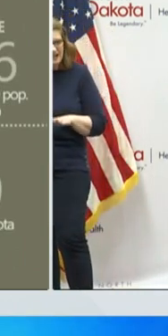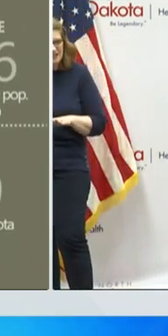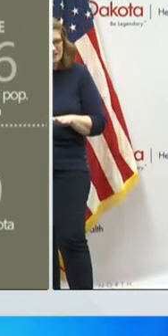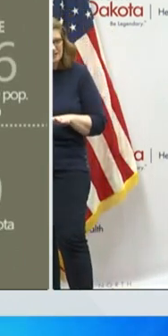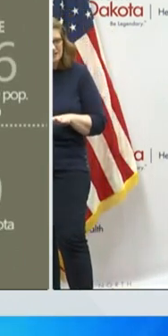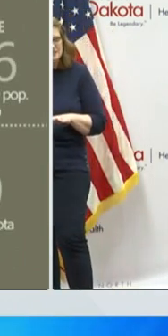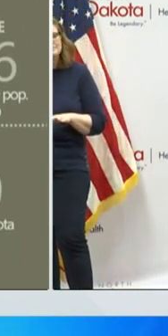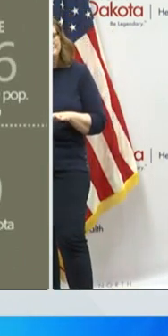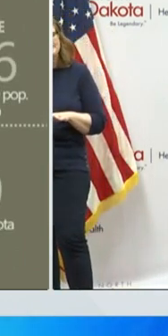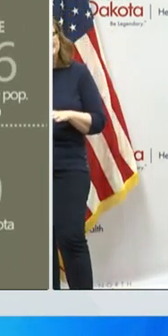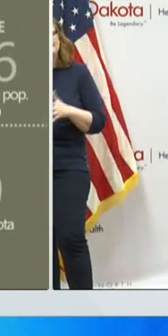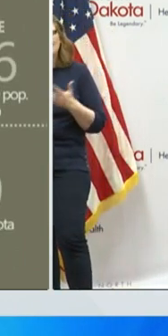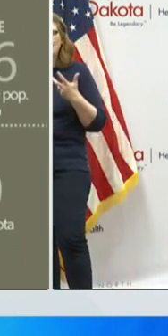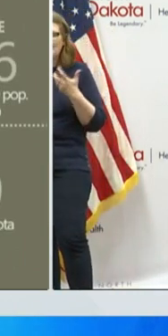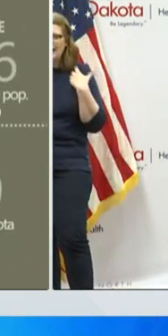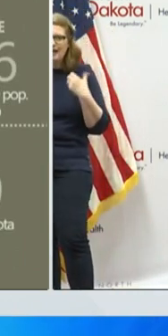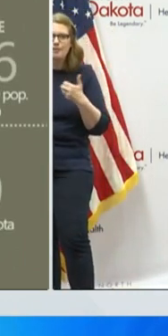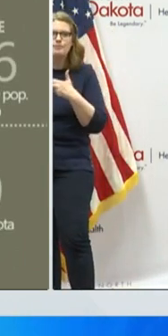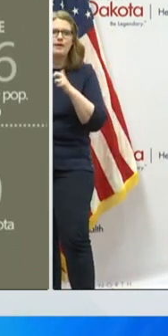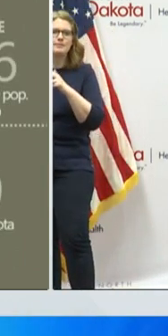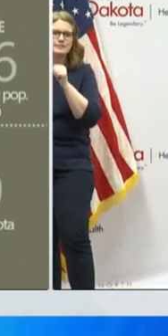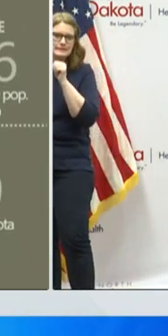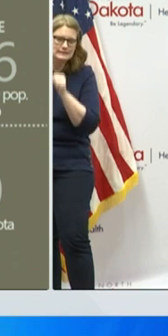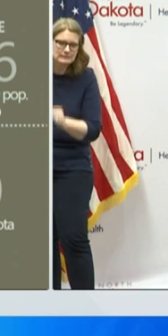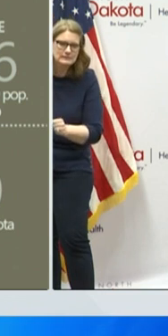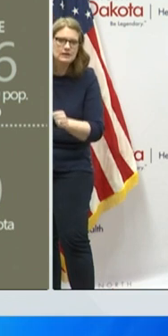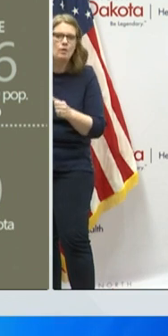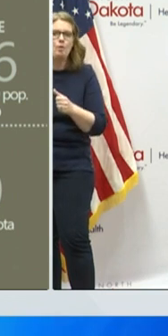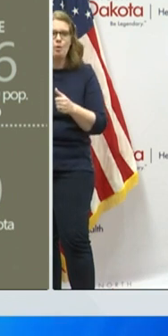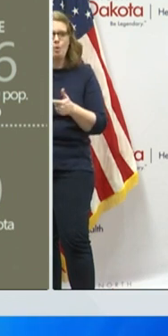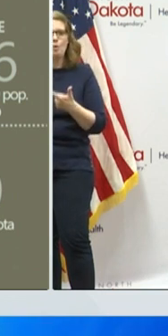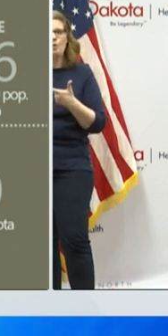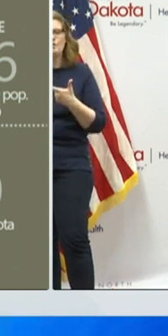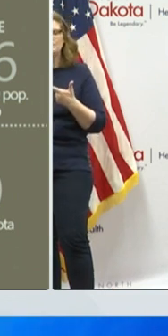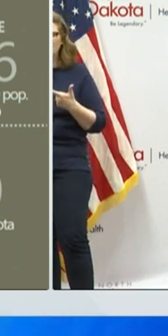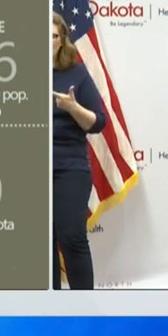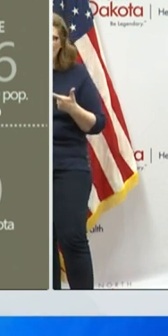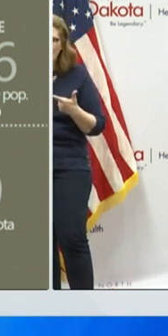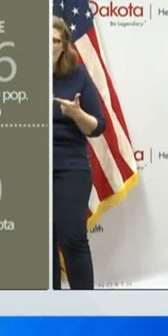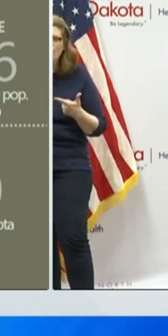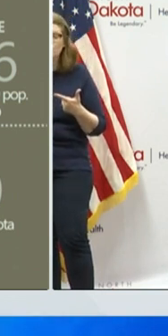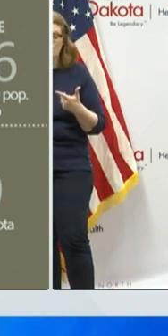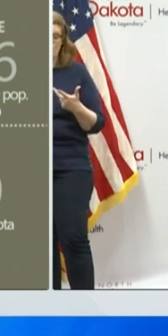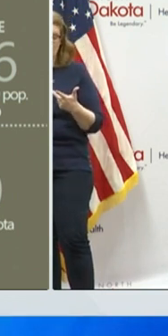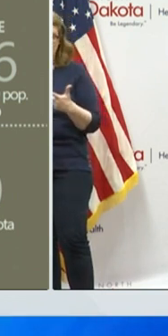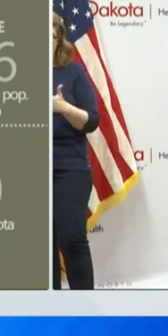HAVE HAPPENED IN KASS COUNTY AND AS EXPECTED, THOSE DEATHS COMING